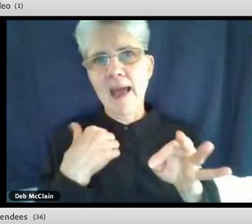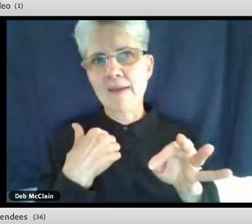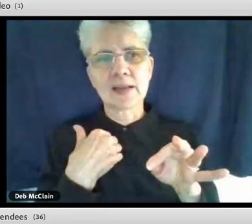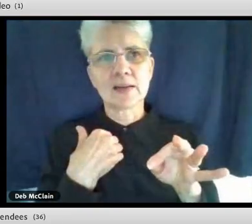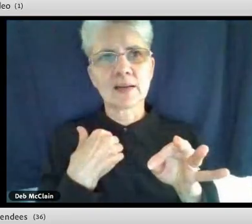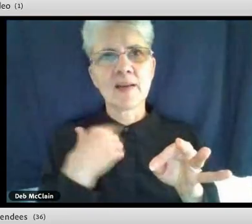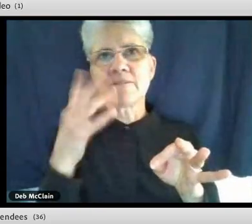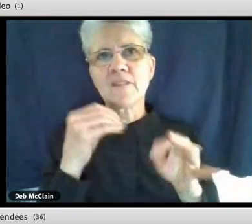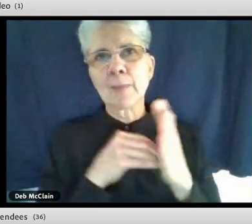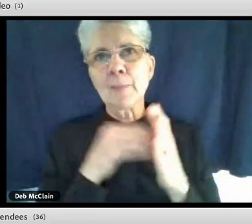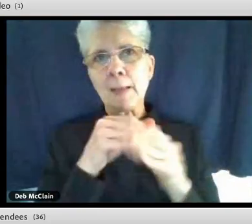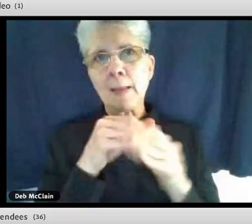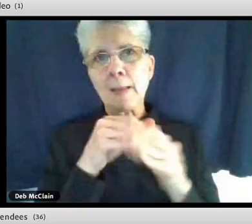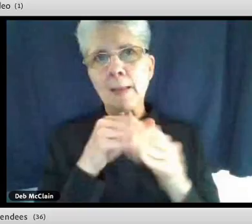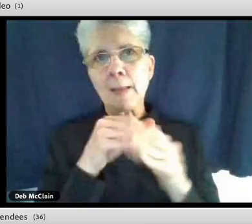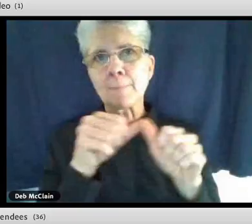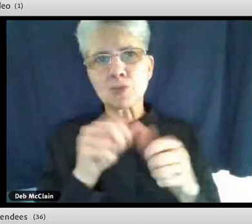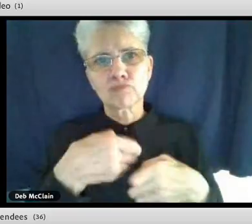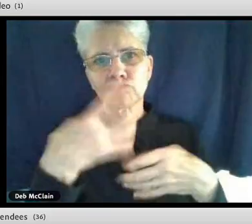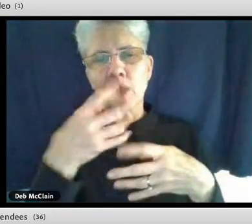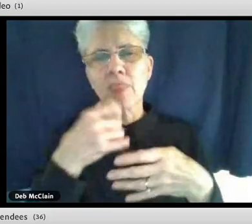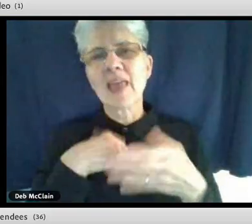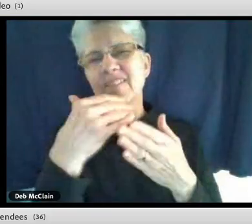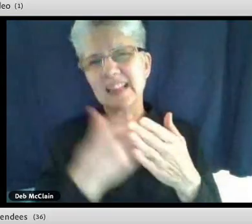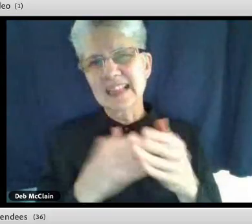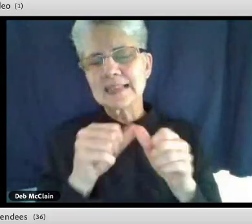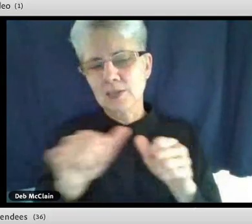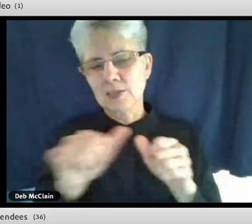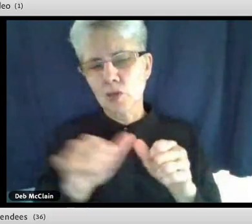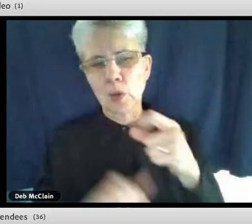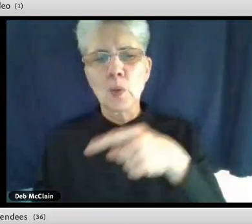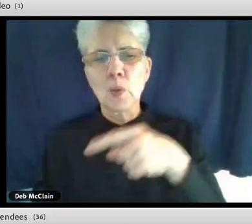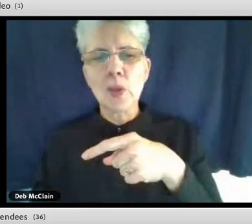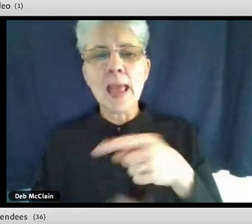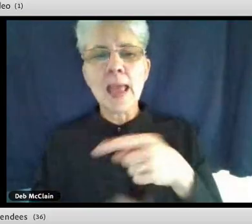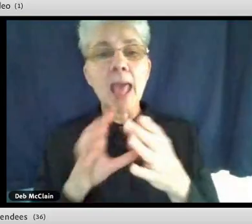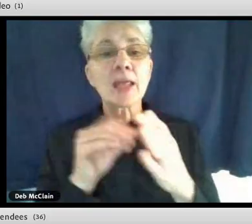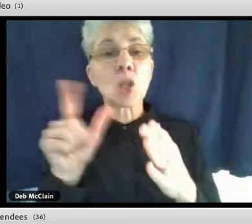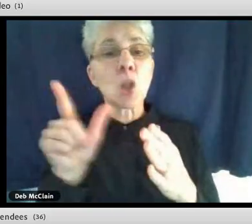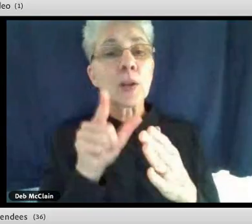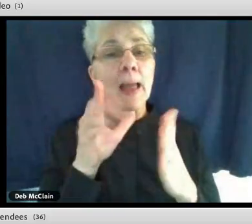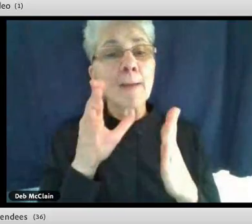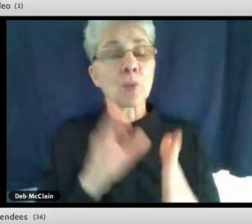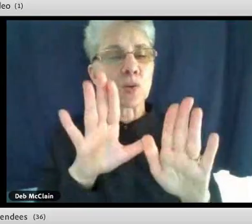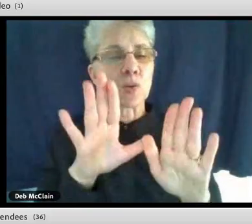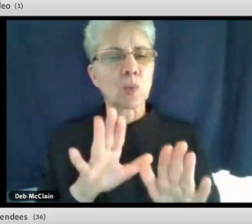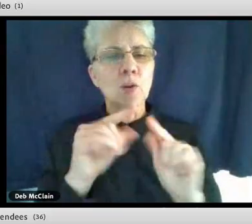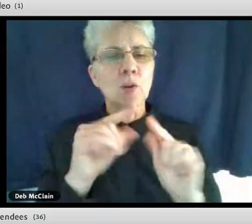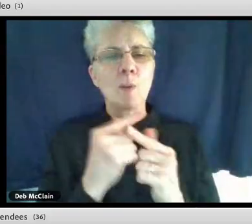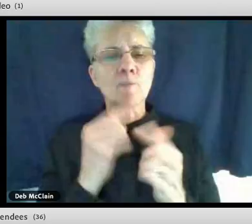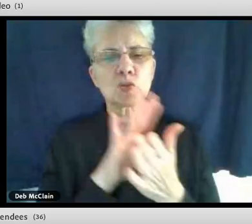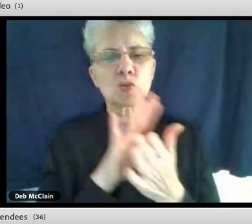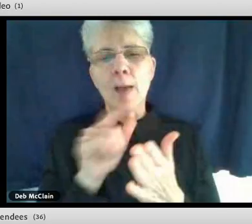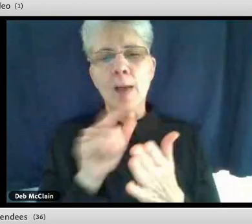Also Sanity Matters, instead of having, you know, 50 bajillion sites, they've got... They list sites as well, and then Learning Library,